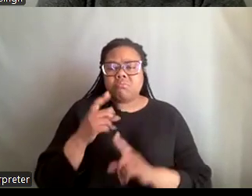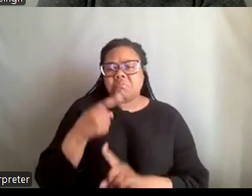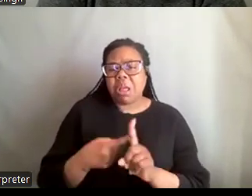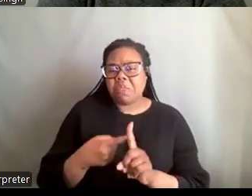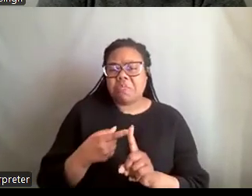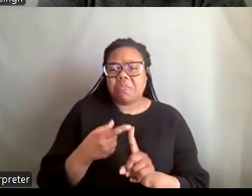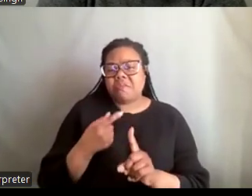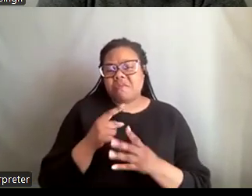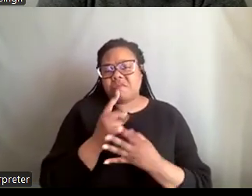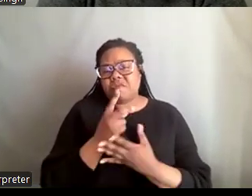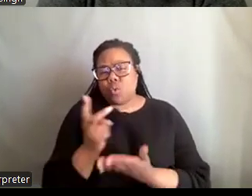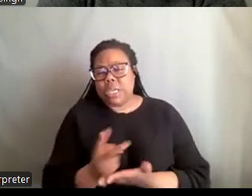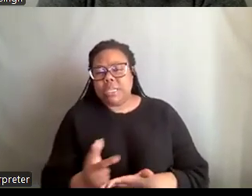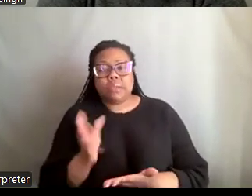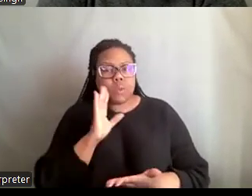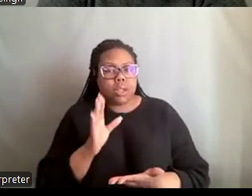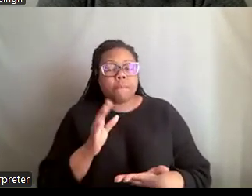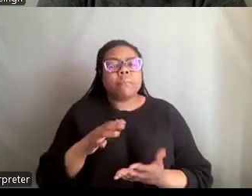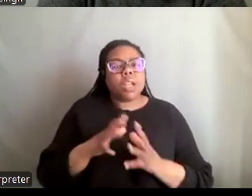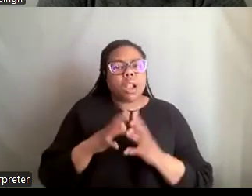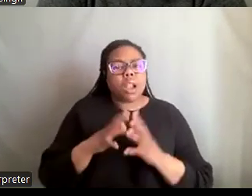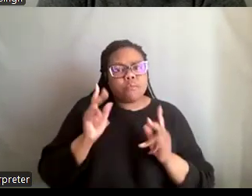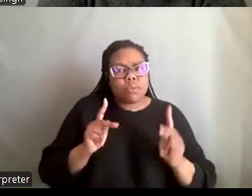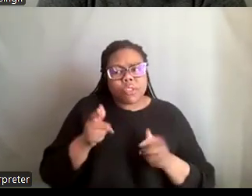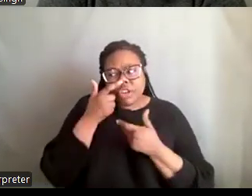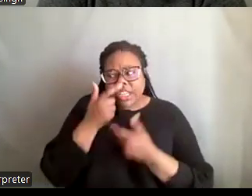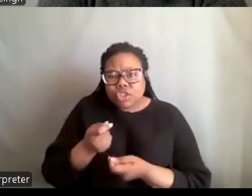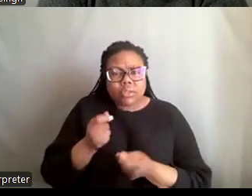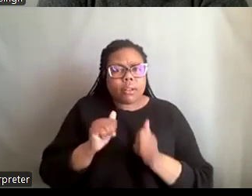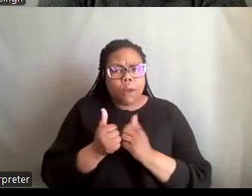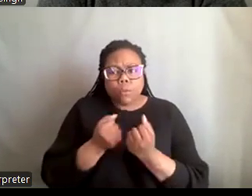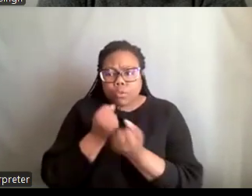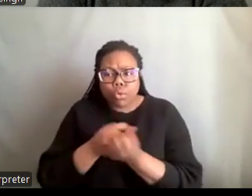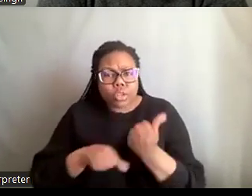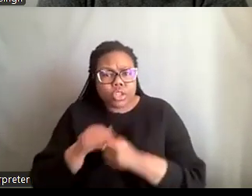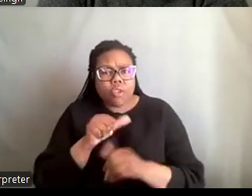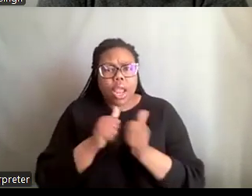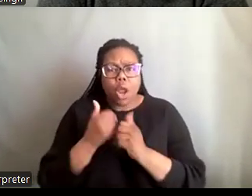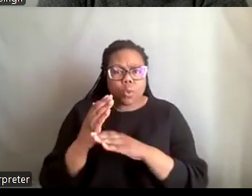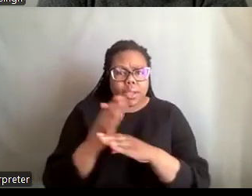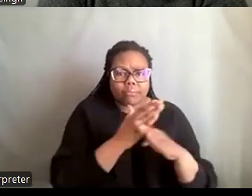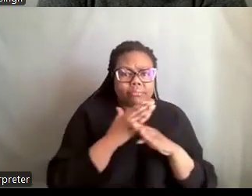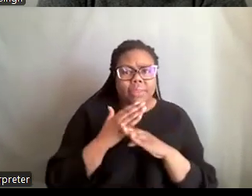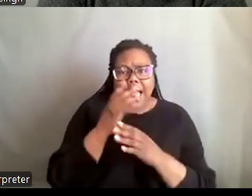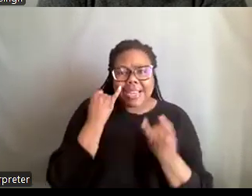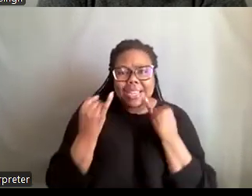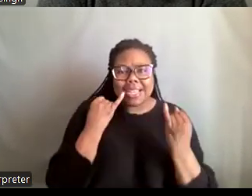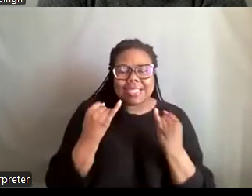call most likely in a month, maybe a little less. There are a lot of ideas and interests from people here about how to